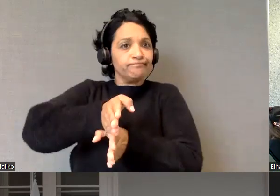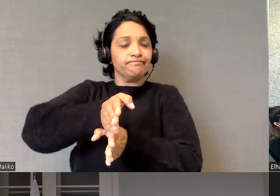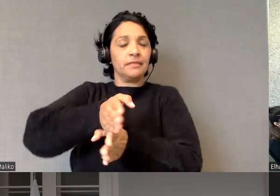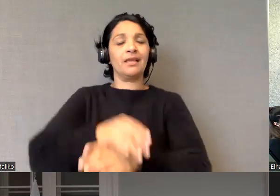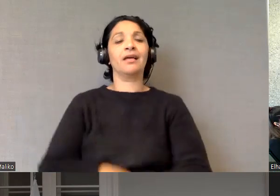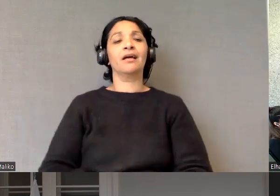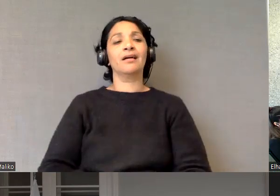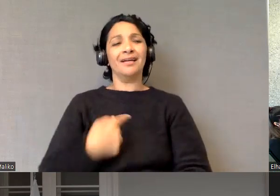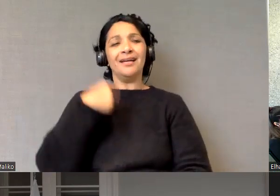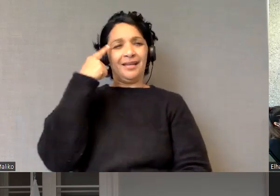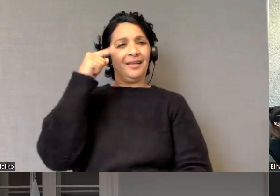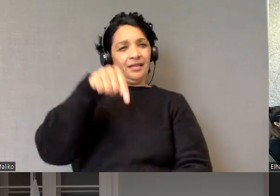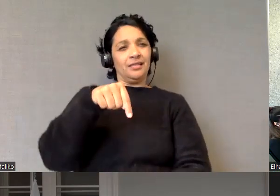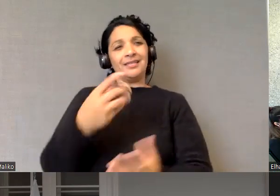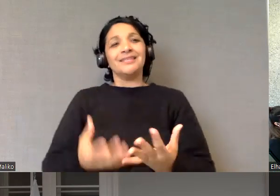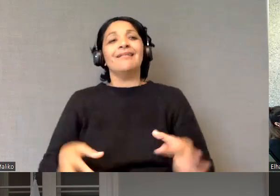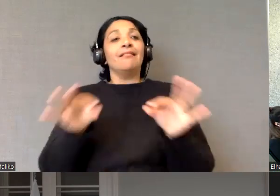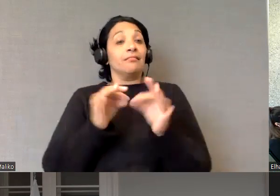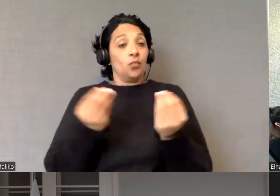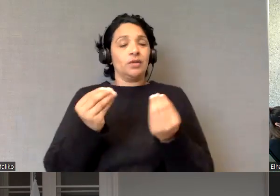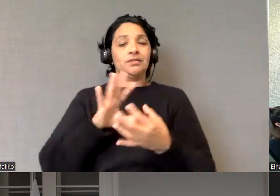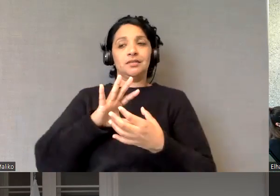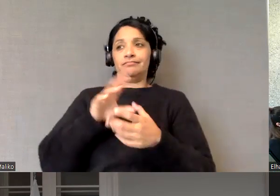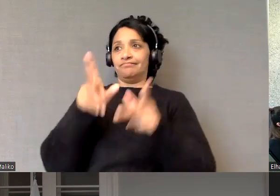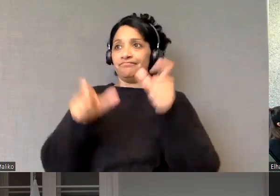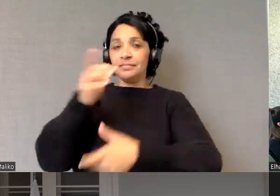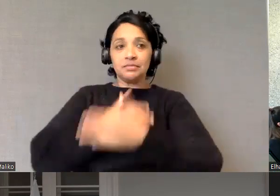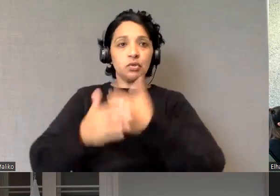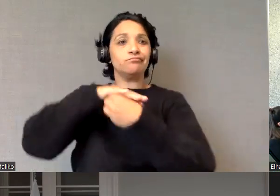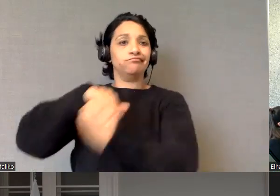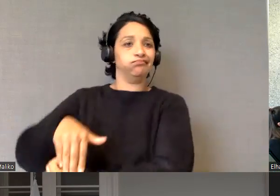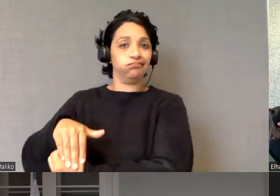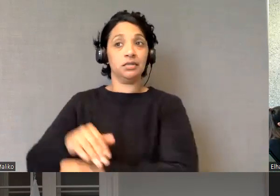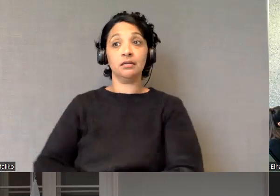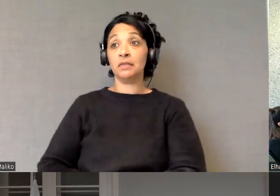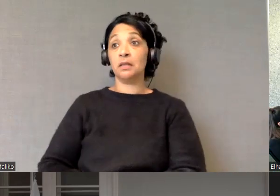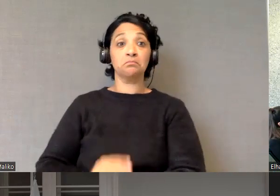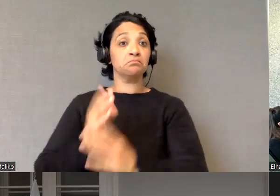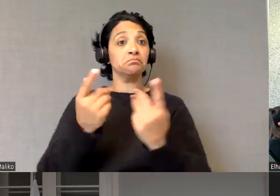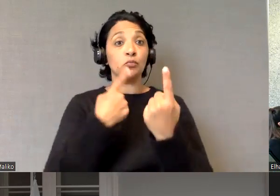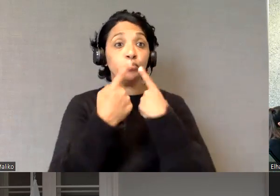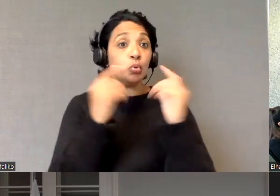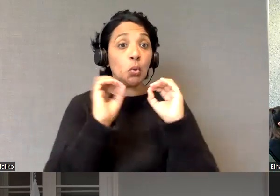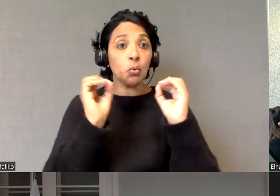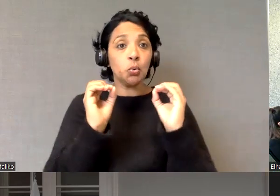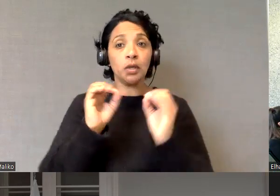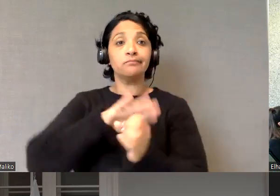by that statement of invisibility, right? If you're not included, you're not engaged, you're not there, you don't count.